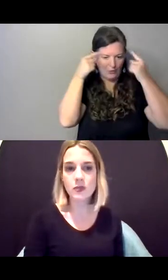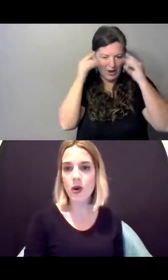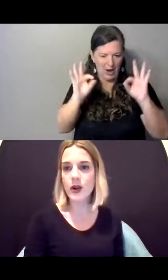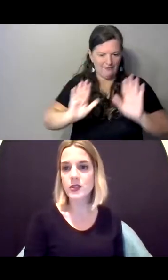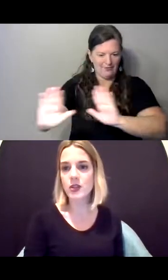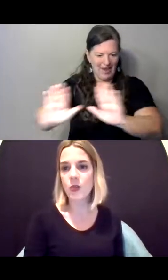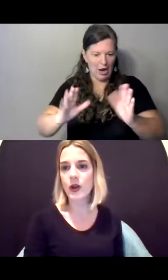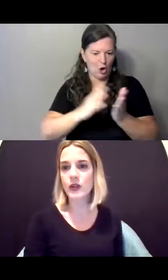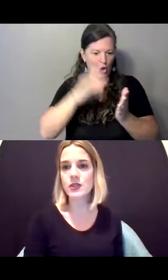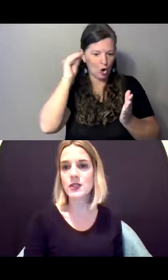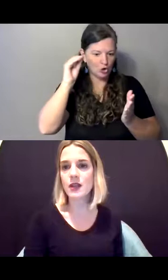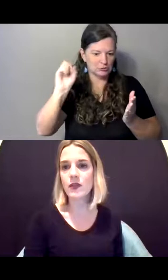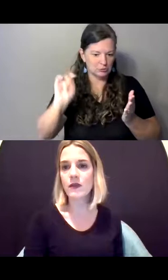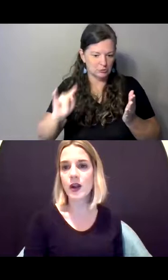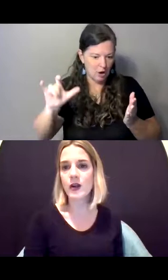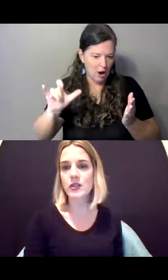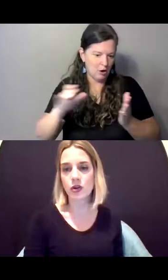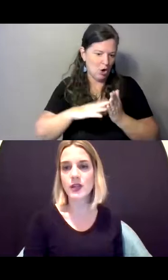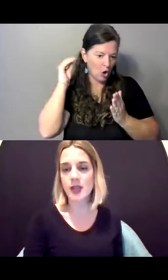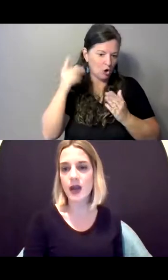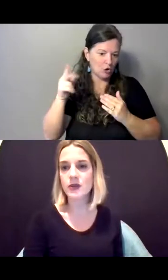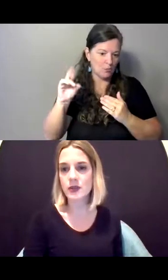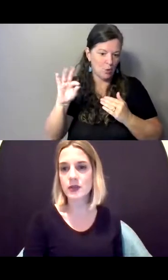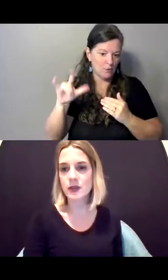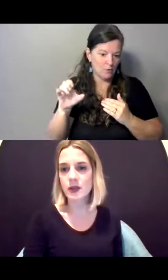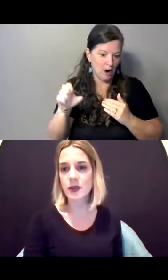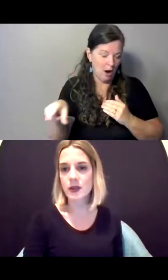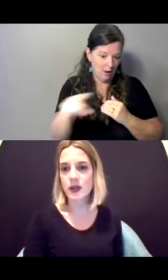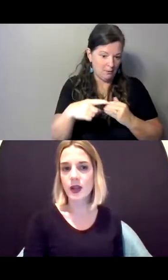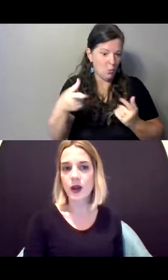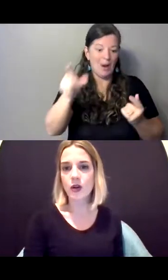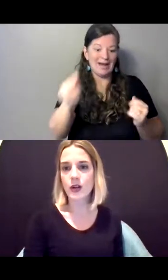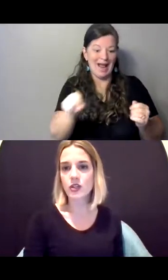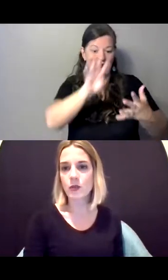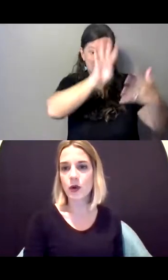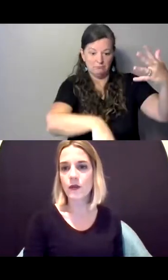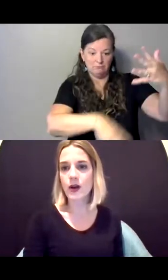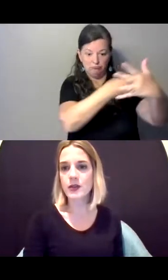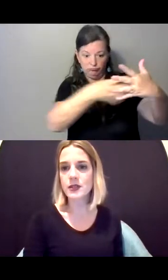Musis smart and so on. Just think of their various learning styles, according to their profiles